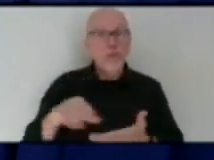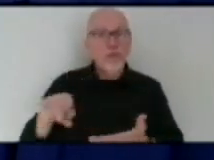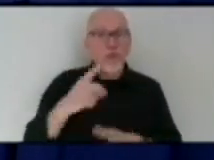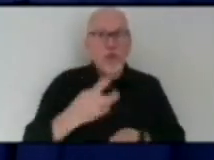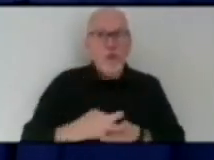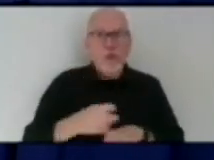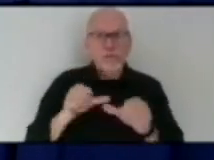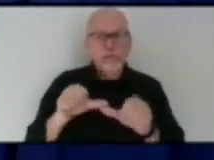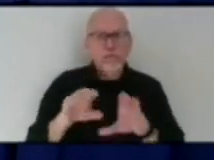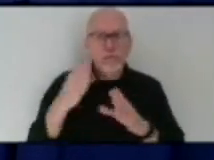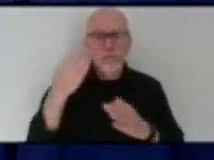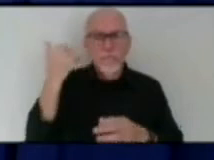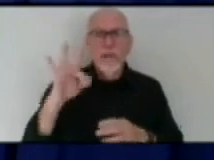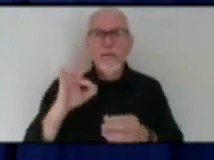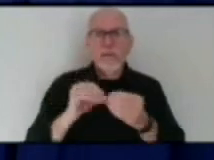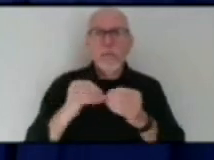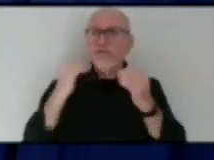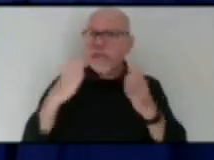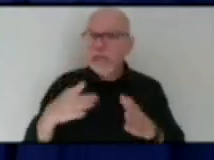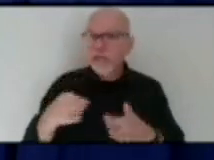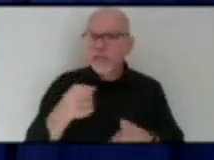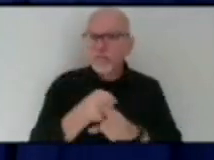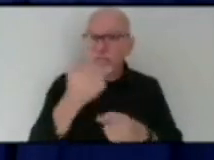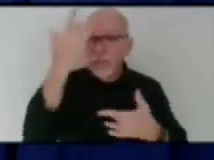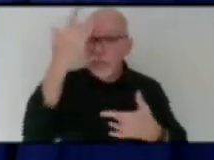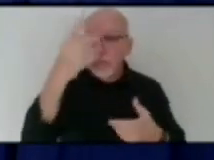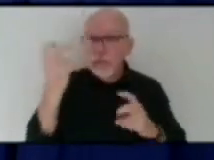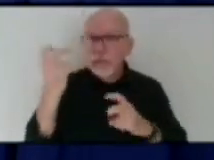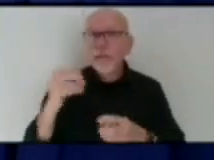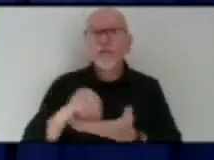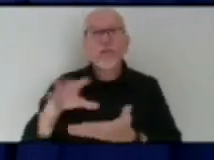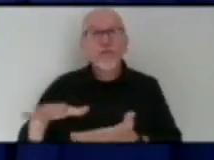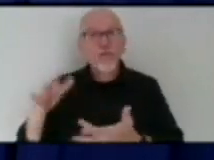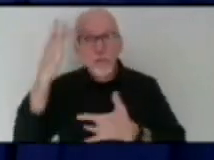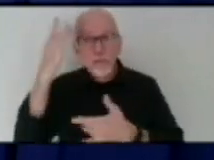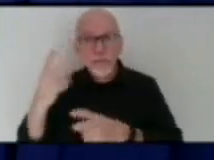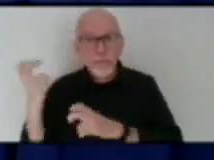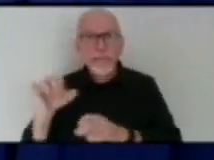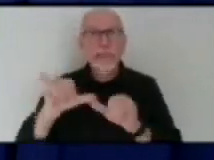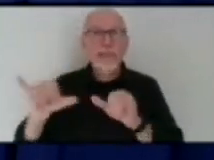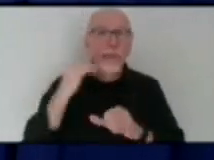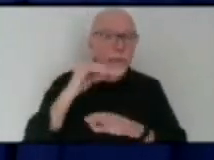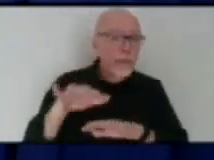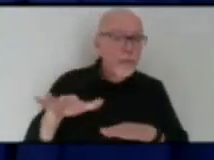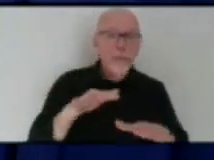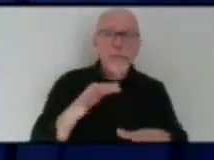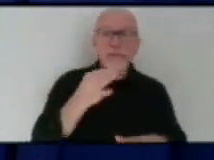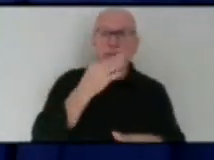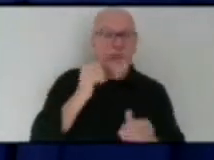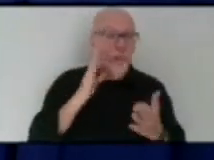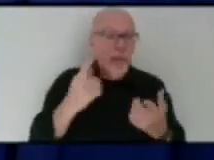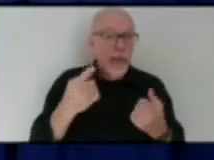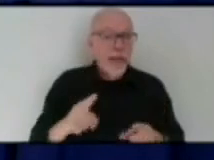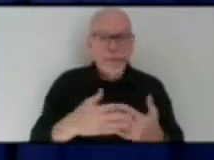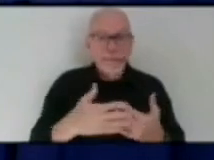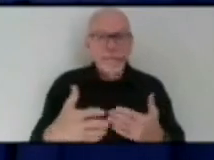of the number of teachers and students that air sick and on quarantine. Soon that will happen or is already happening with our businesses across